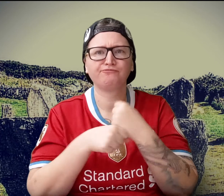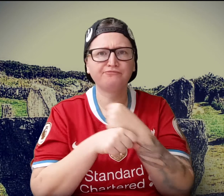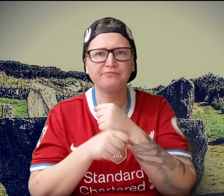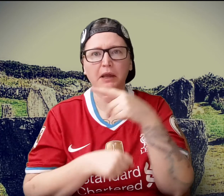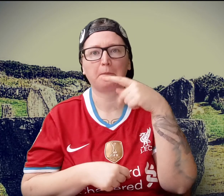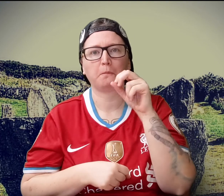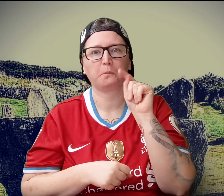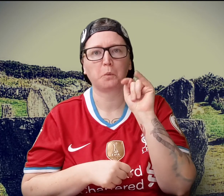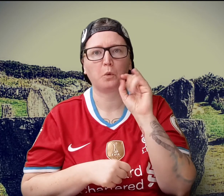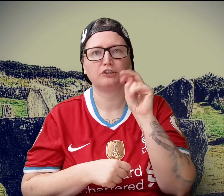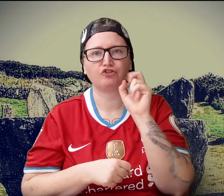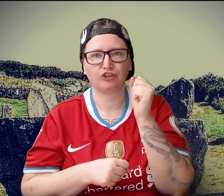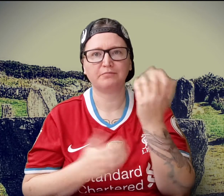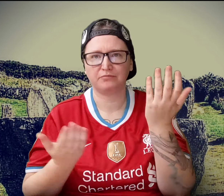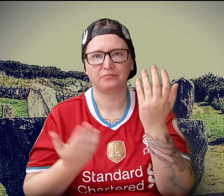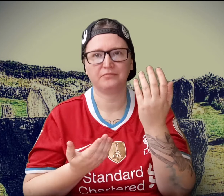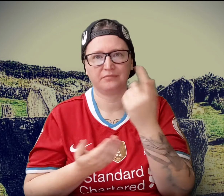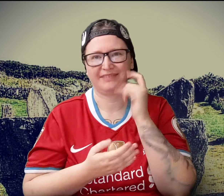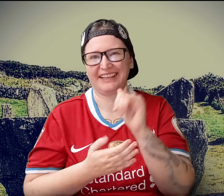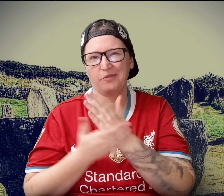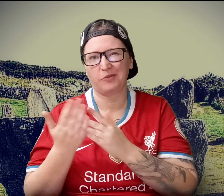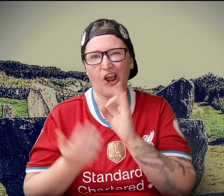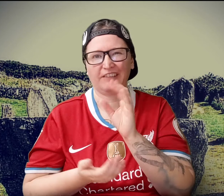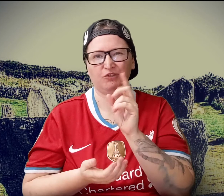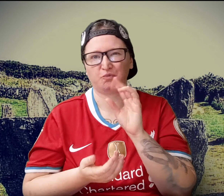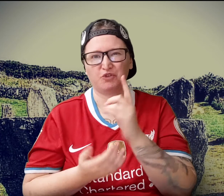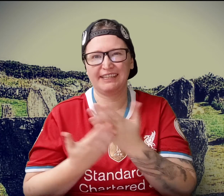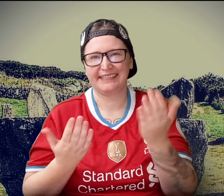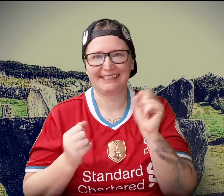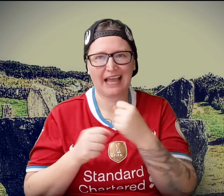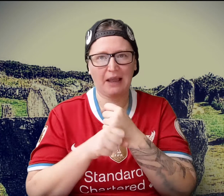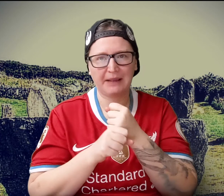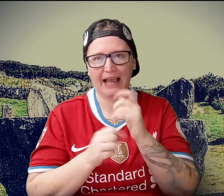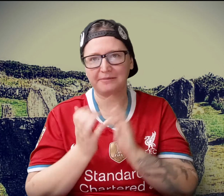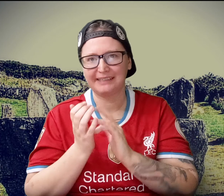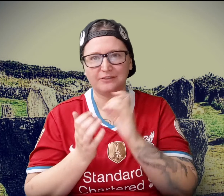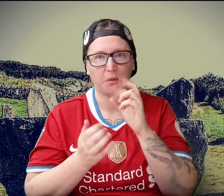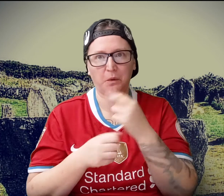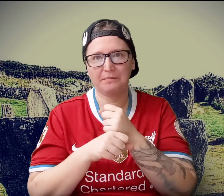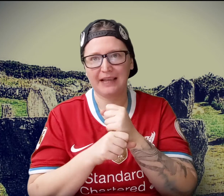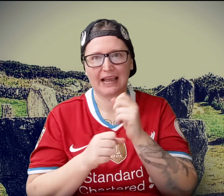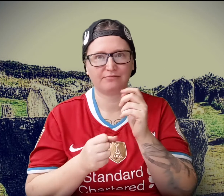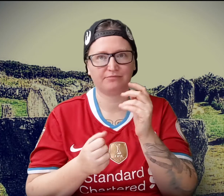second making potions and again that's part of the druid being able to make medicine